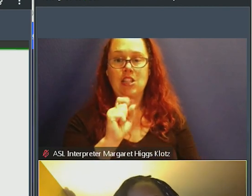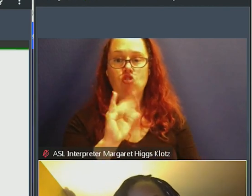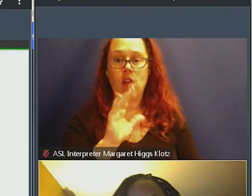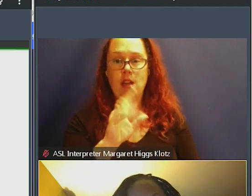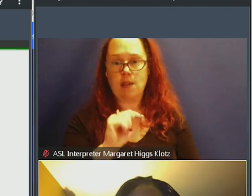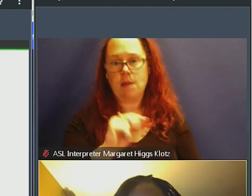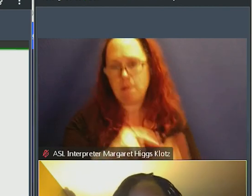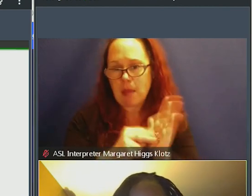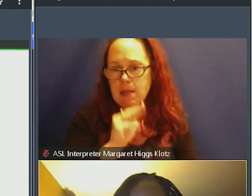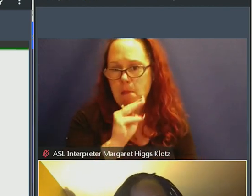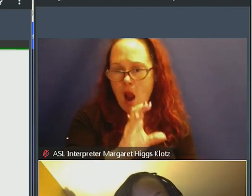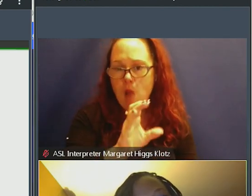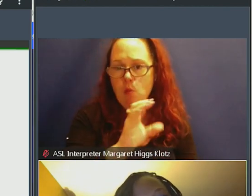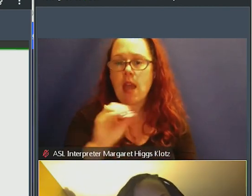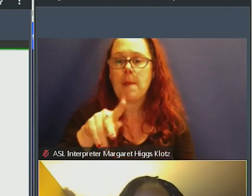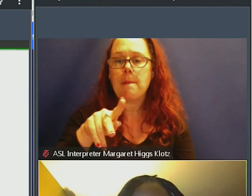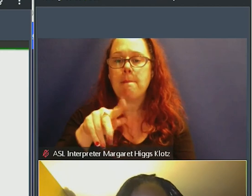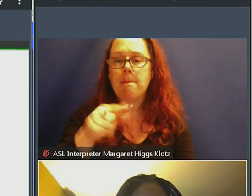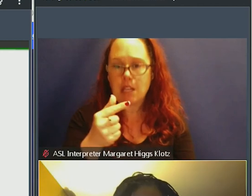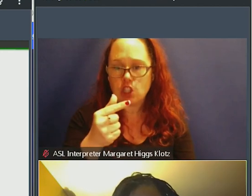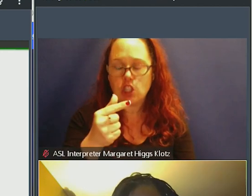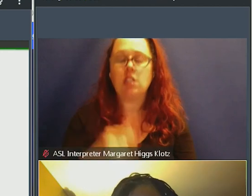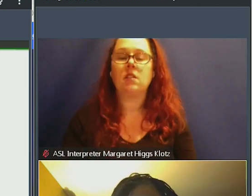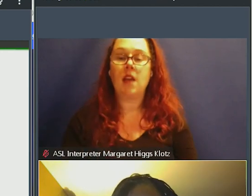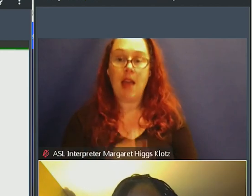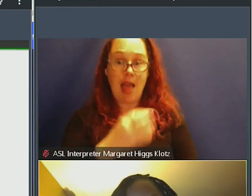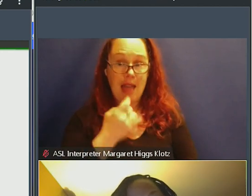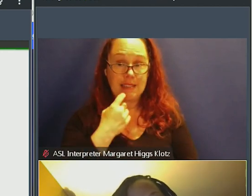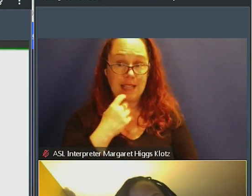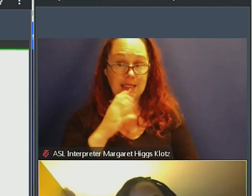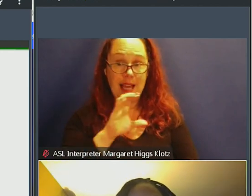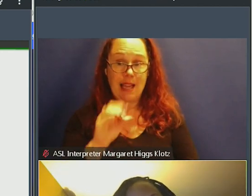And it specifically says that County projects are under the